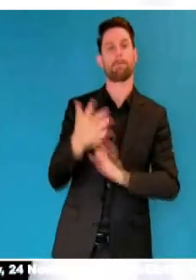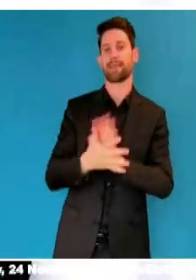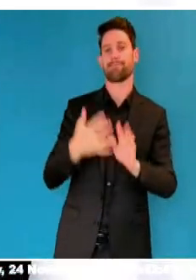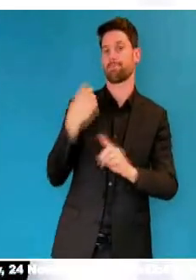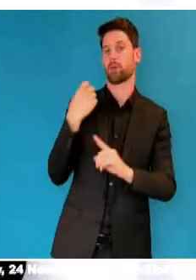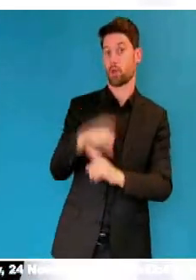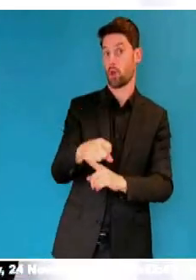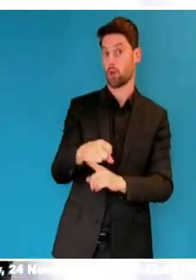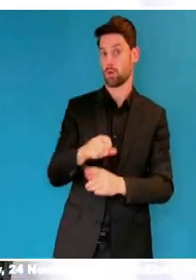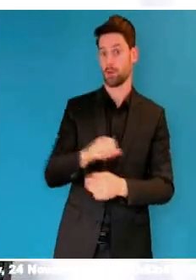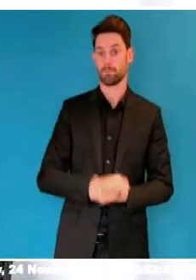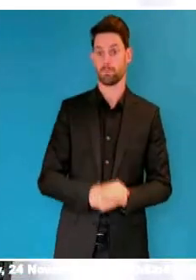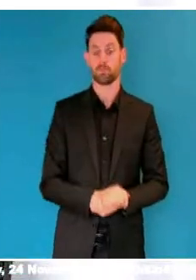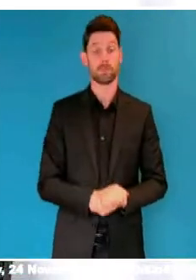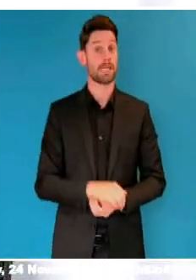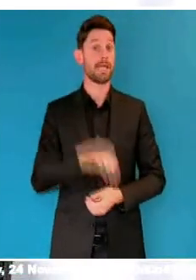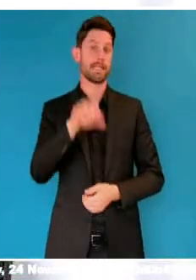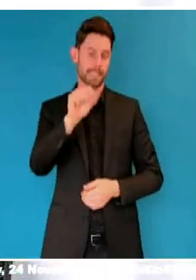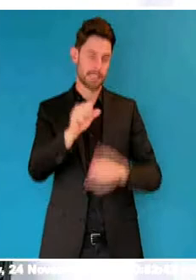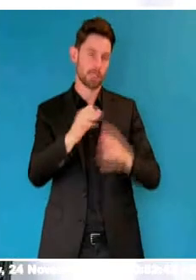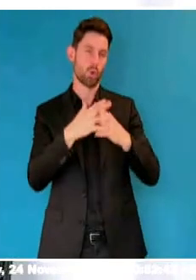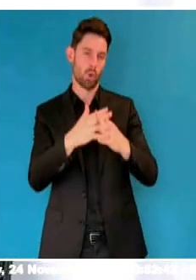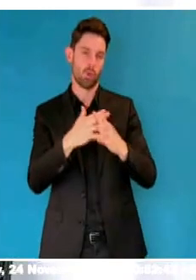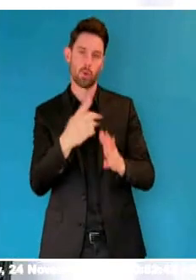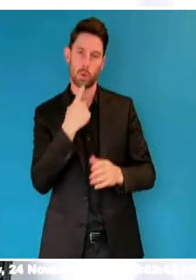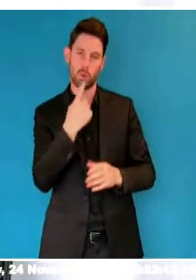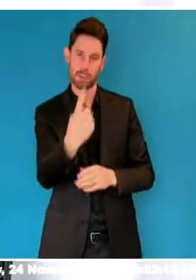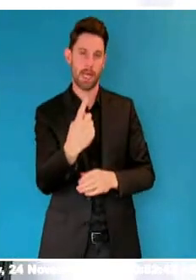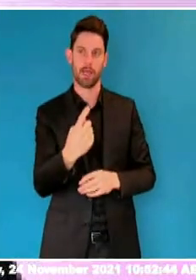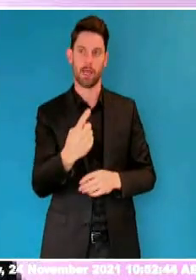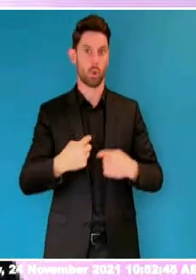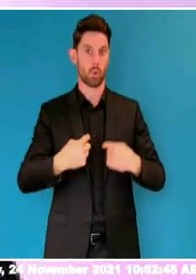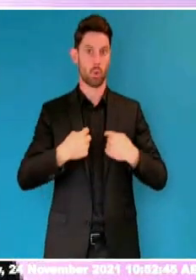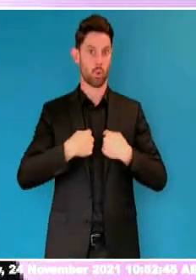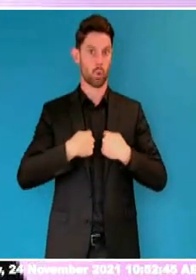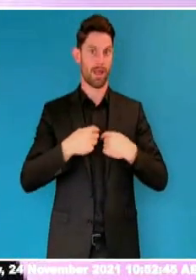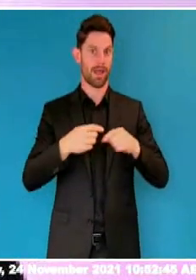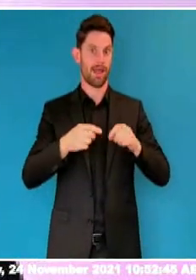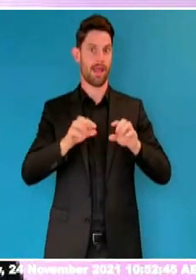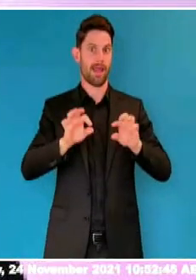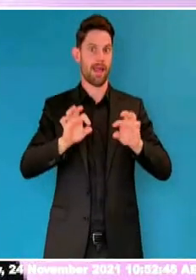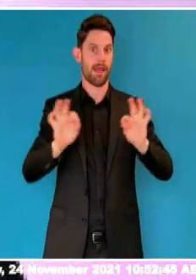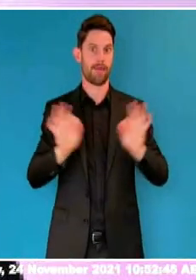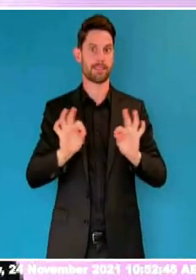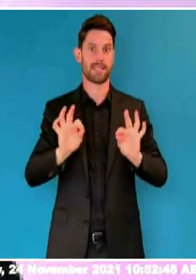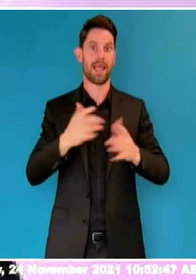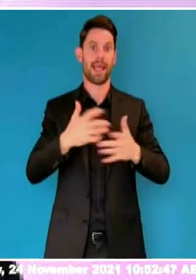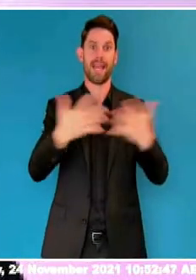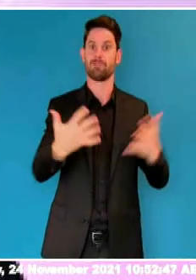It's probably worth noting that there have been no requests rejected, so we have